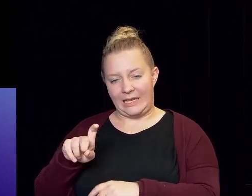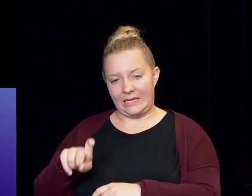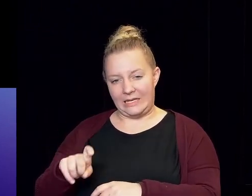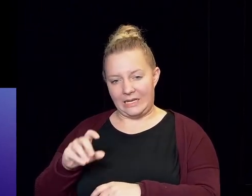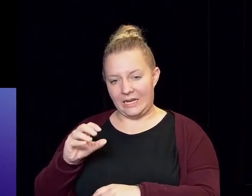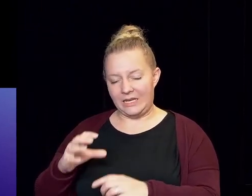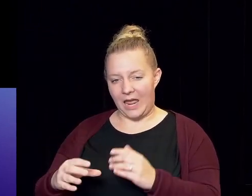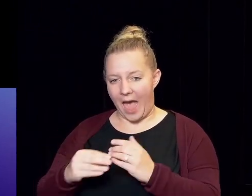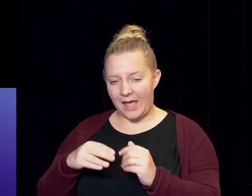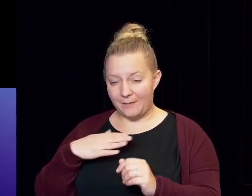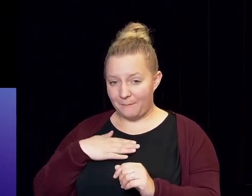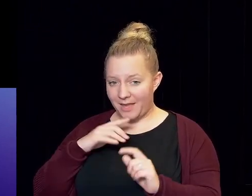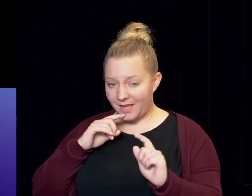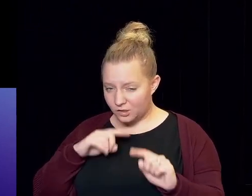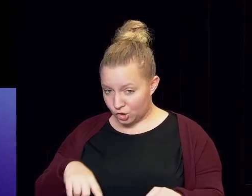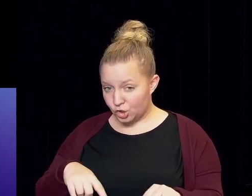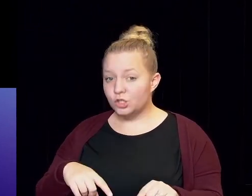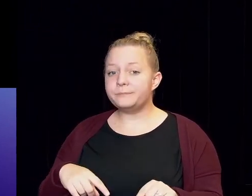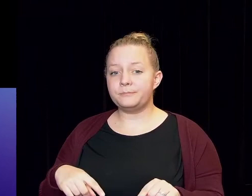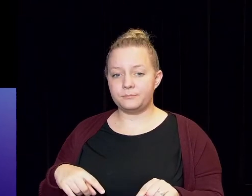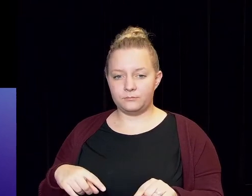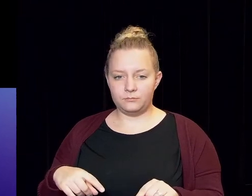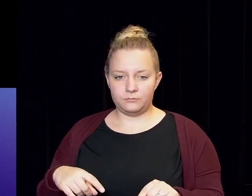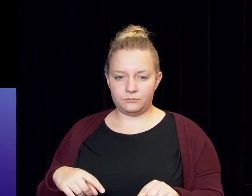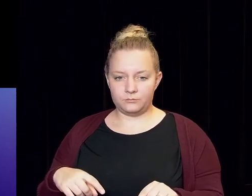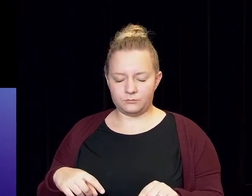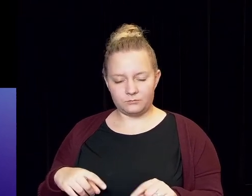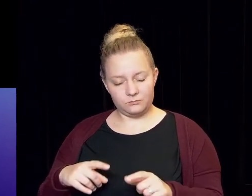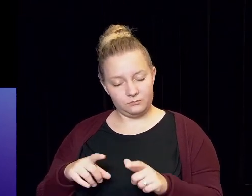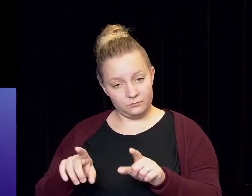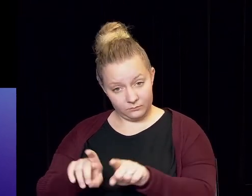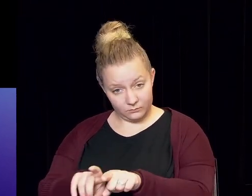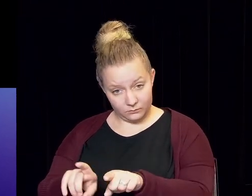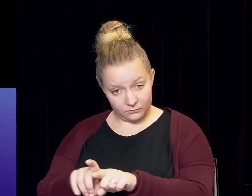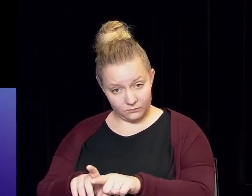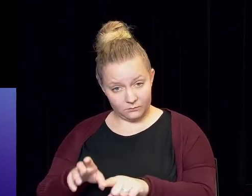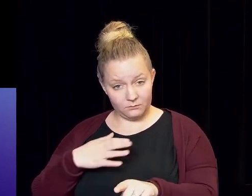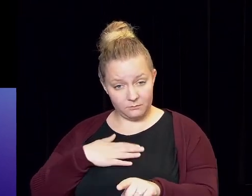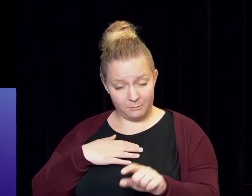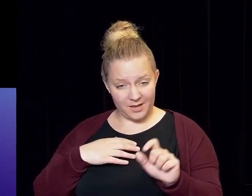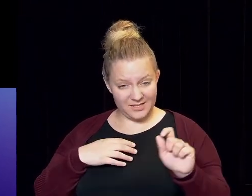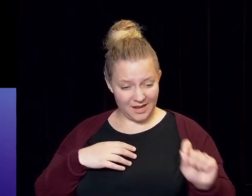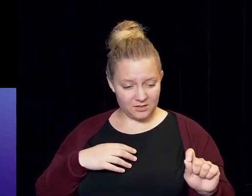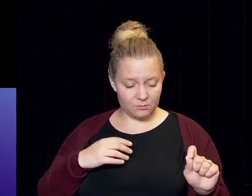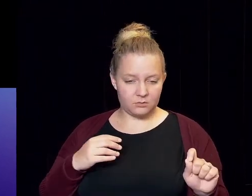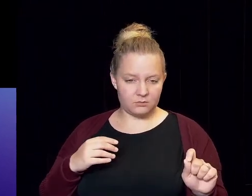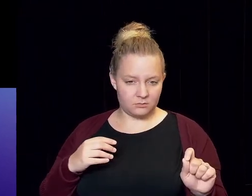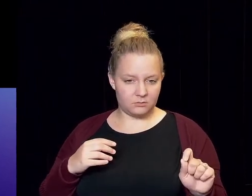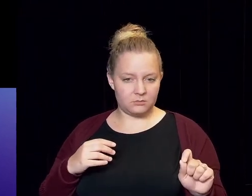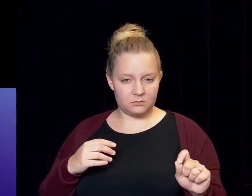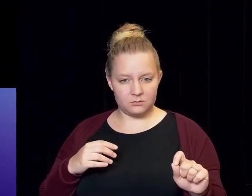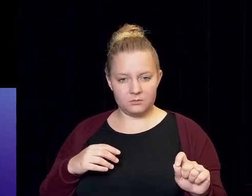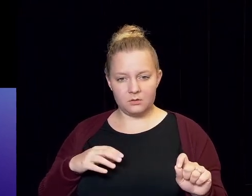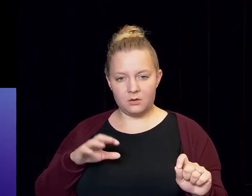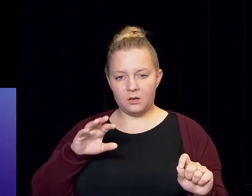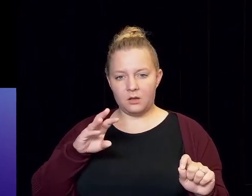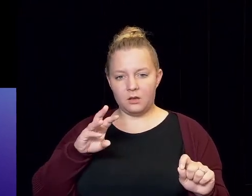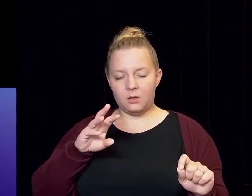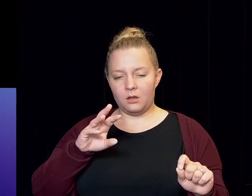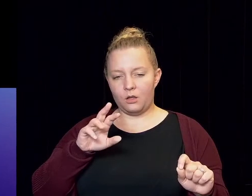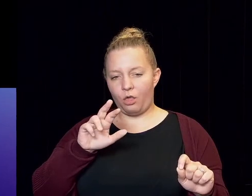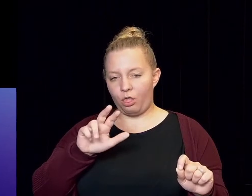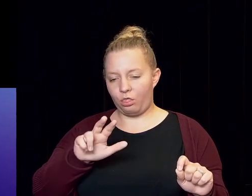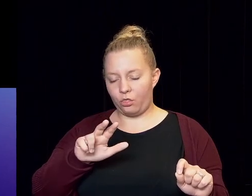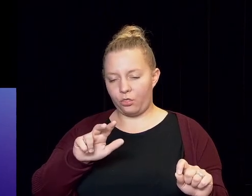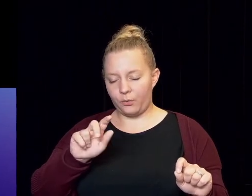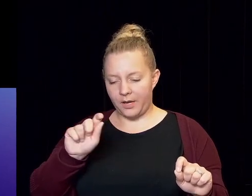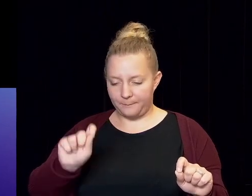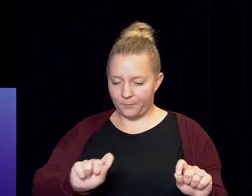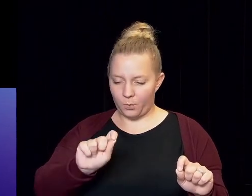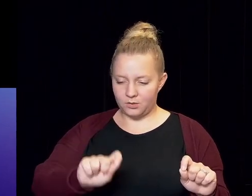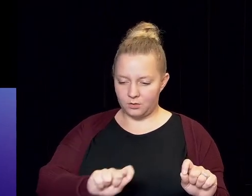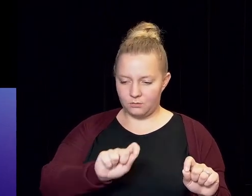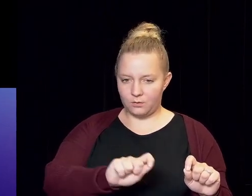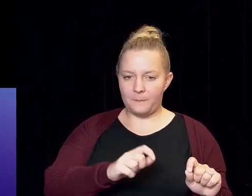my answer. But then also, my decimal here was three spaces back 1, 2, 3. So on my final answer, I